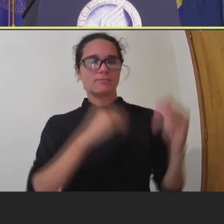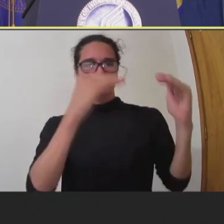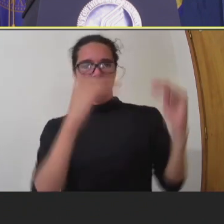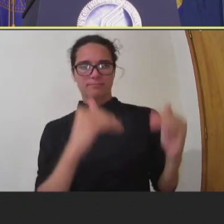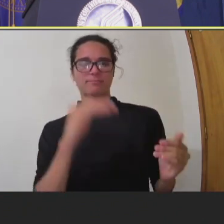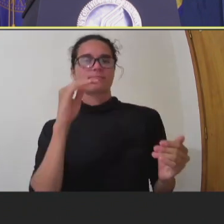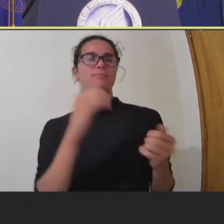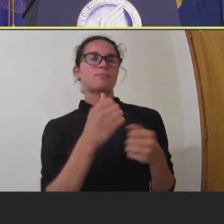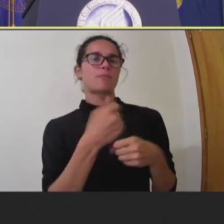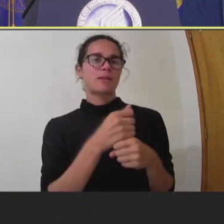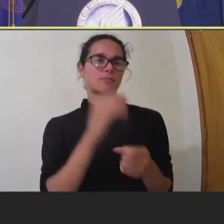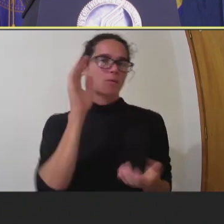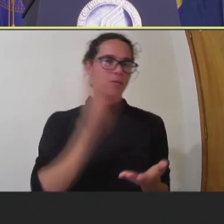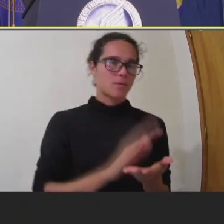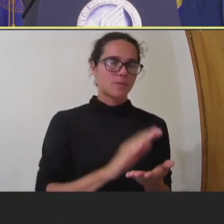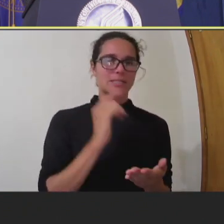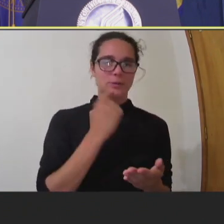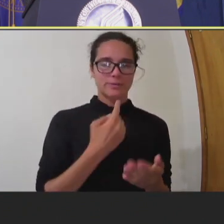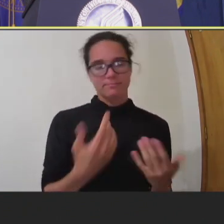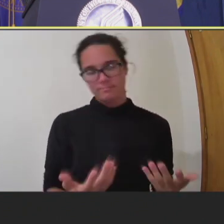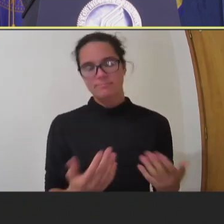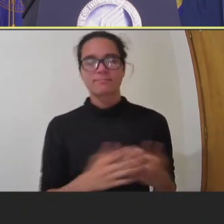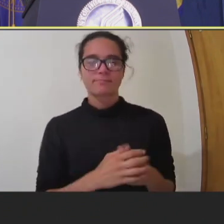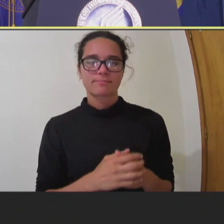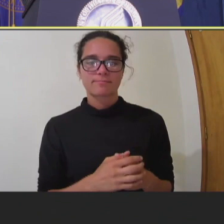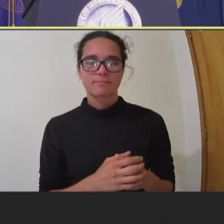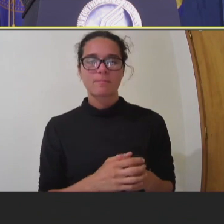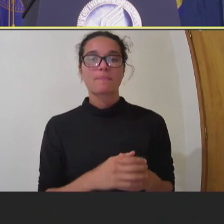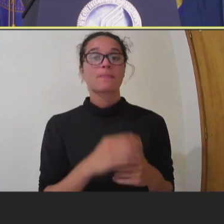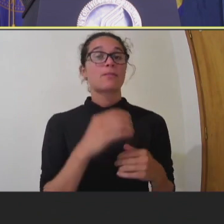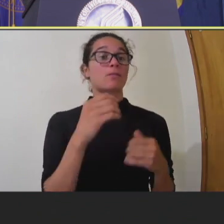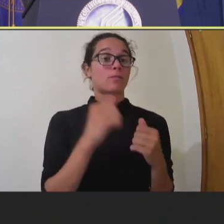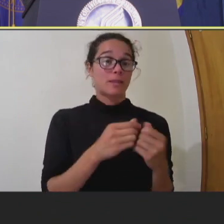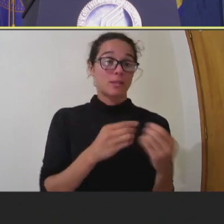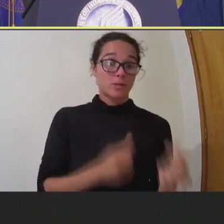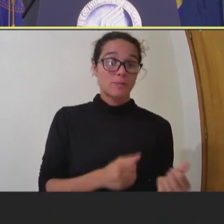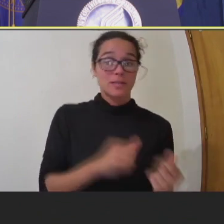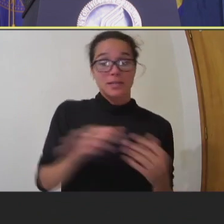cancer and having vaccines supplement that -- a really interesting example is one of a